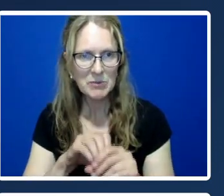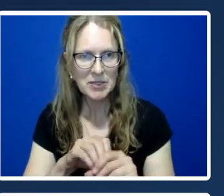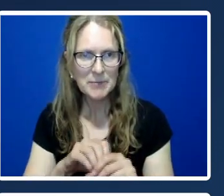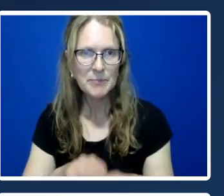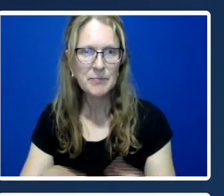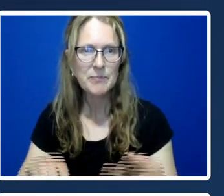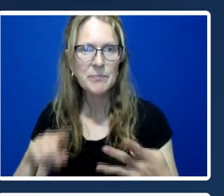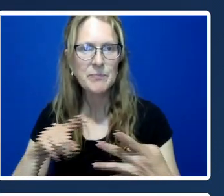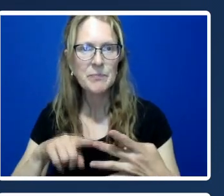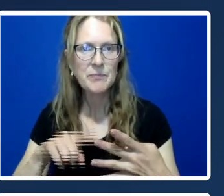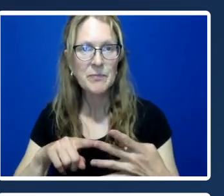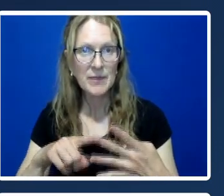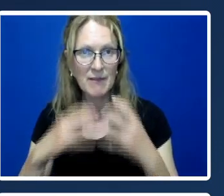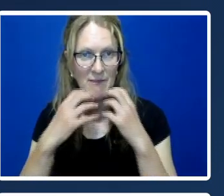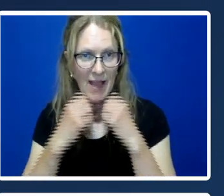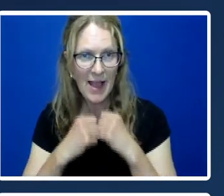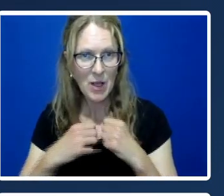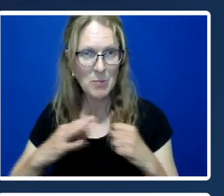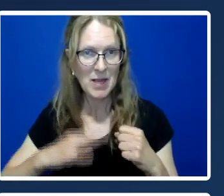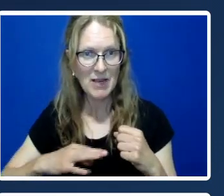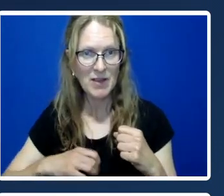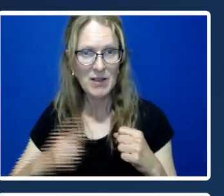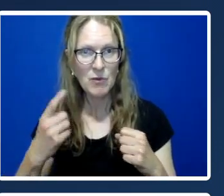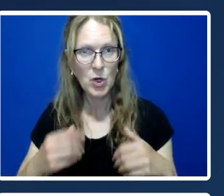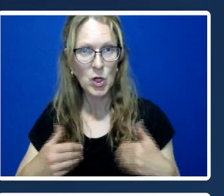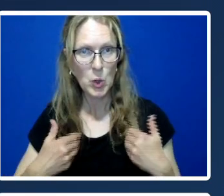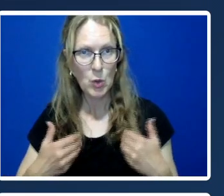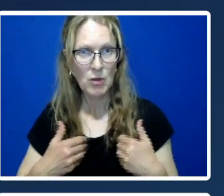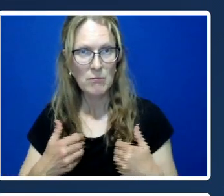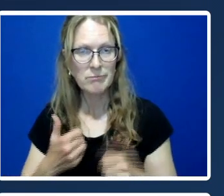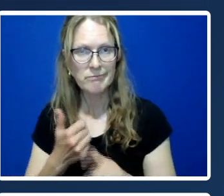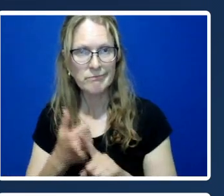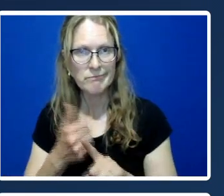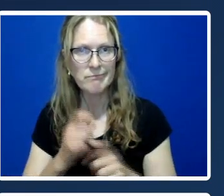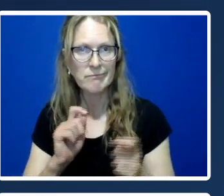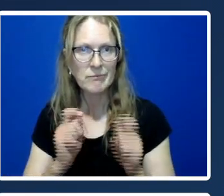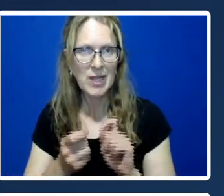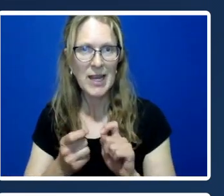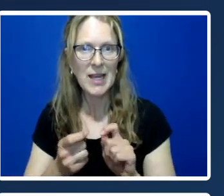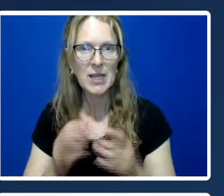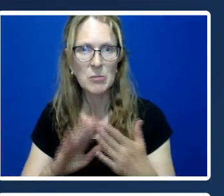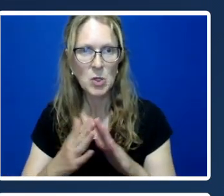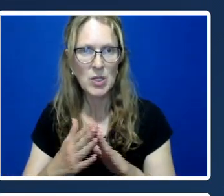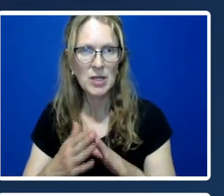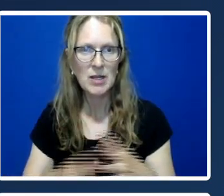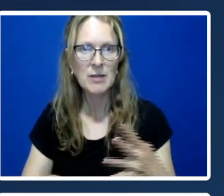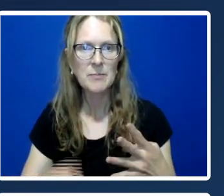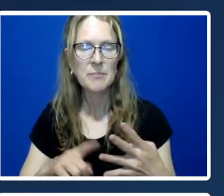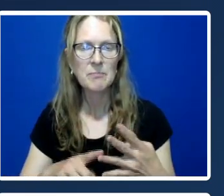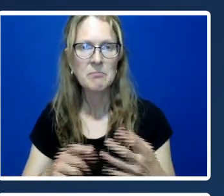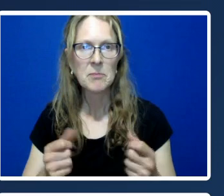agents of change in their community, multiple case studies, approaches of educators and student work,